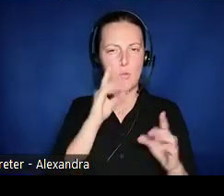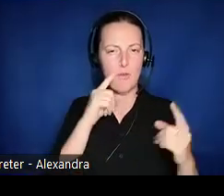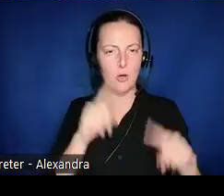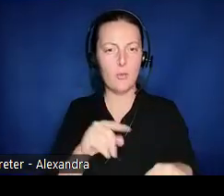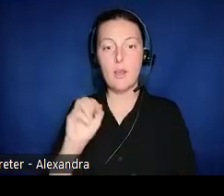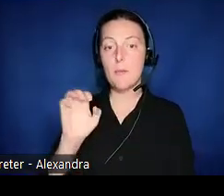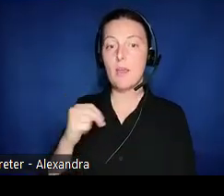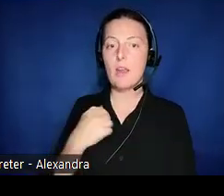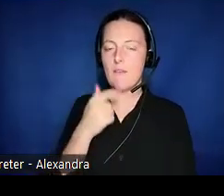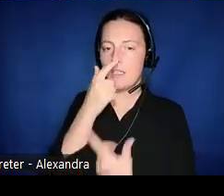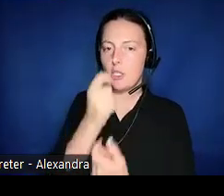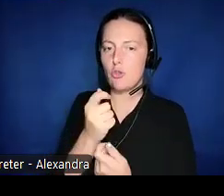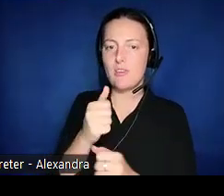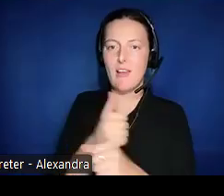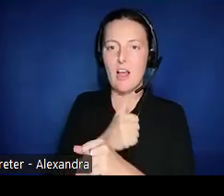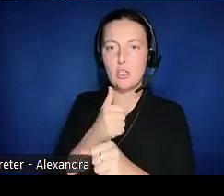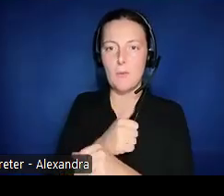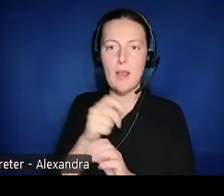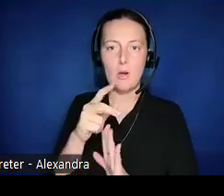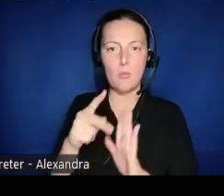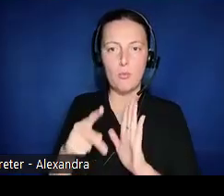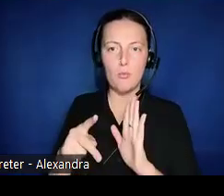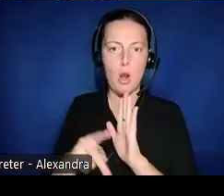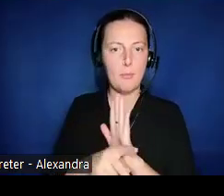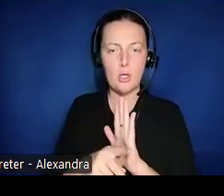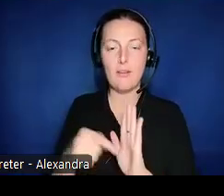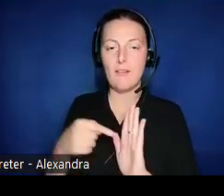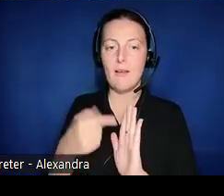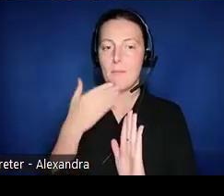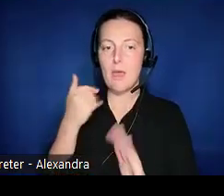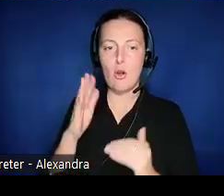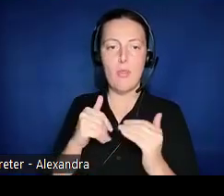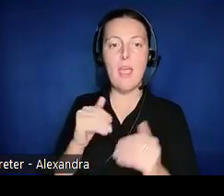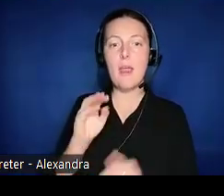are better than the median or mode or range. So the lesson that you always get on the first day of